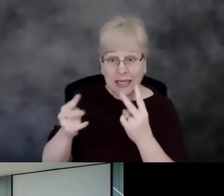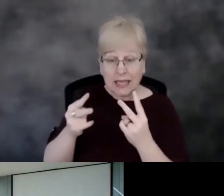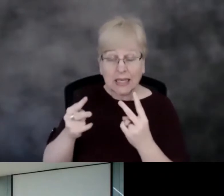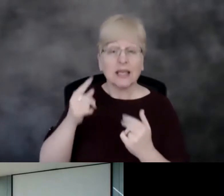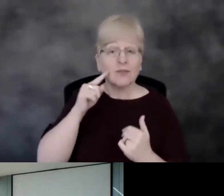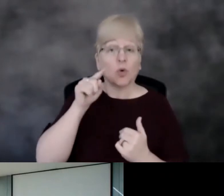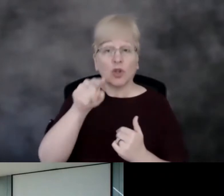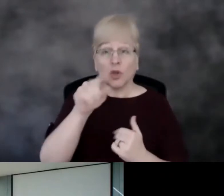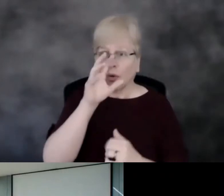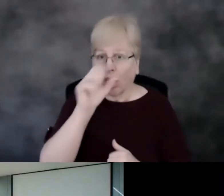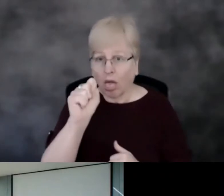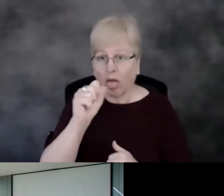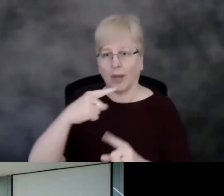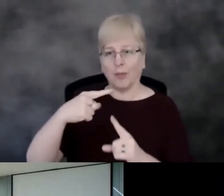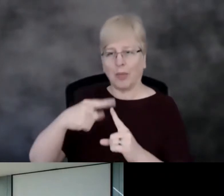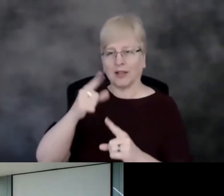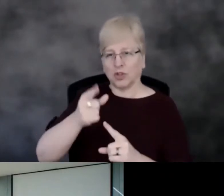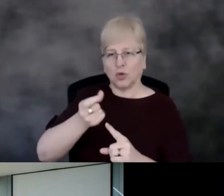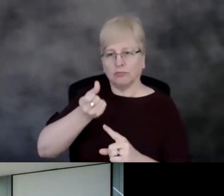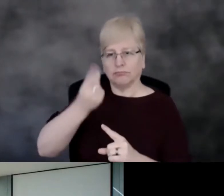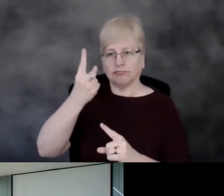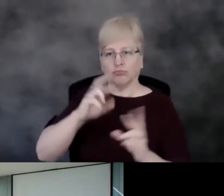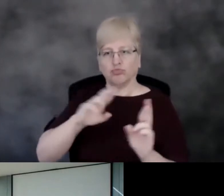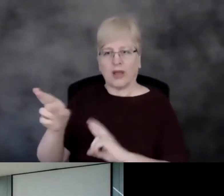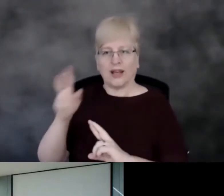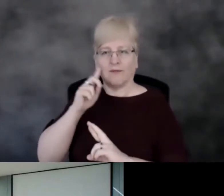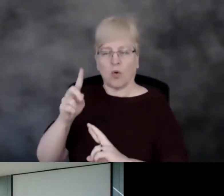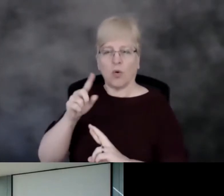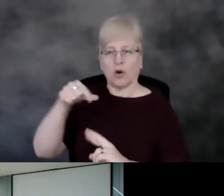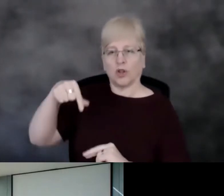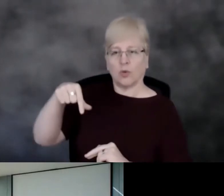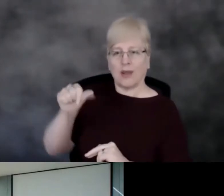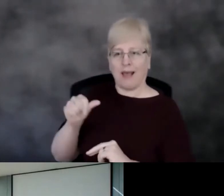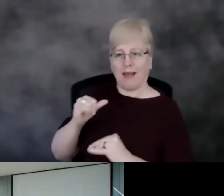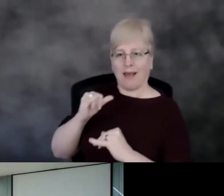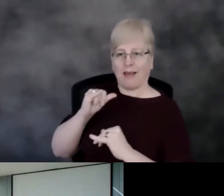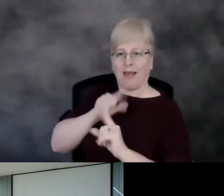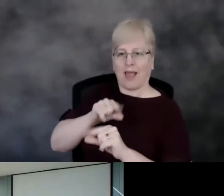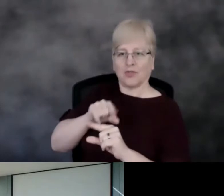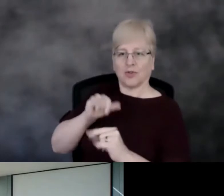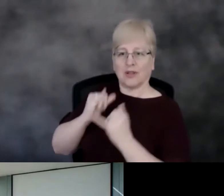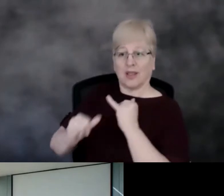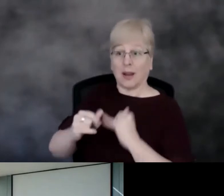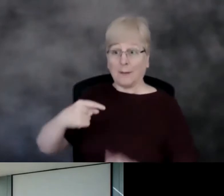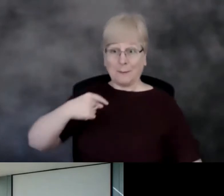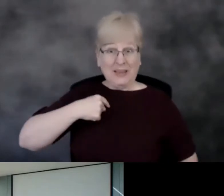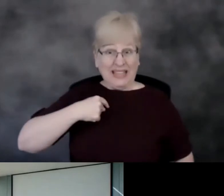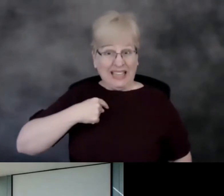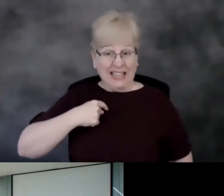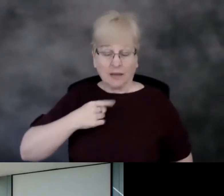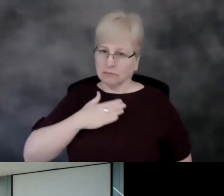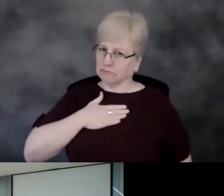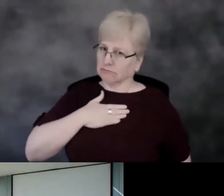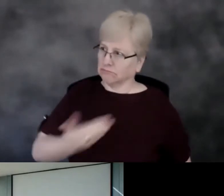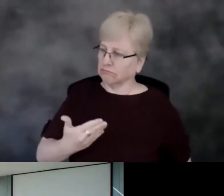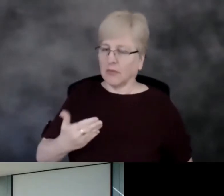15:15 I struggle with Google Docs. I shouldn't,